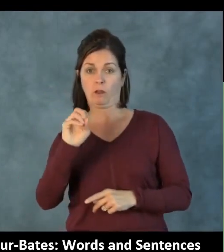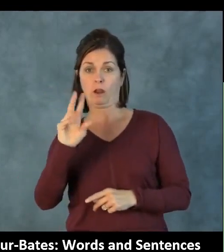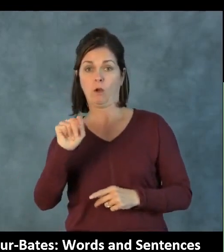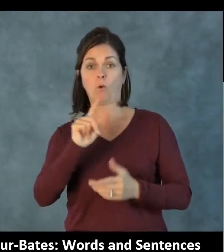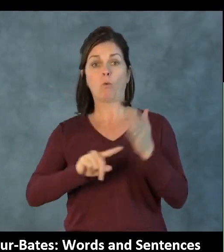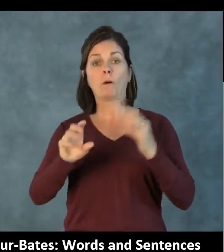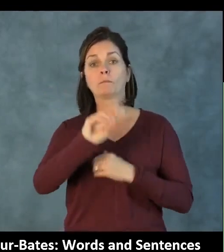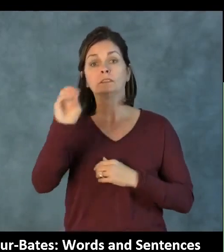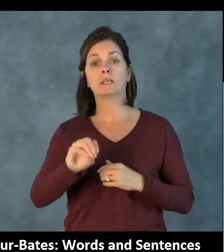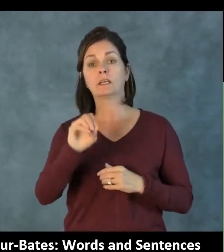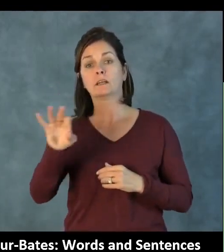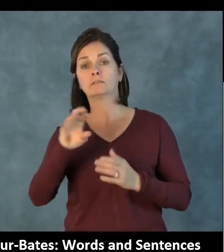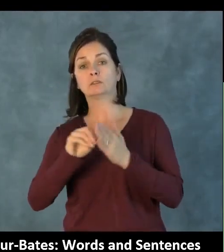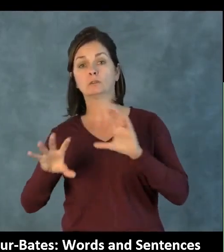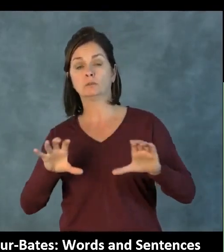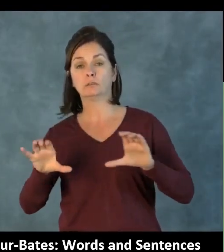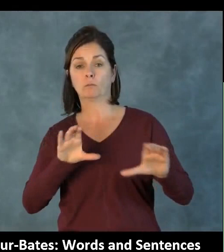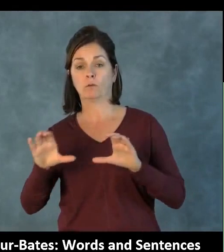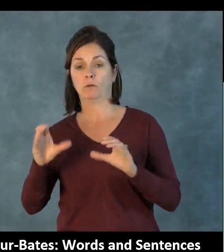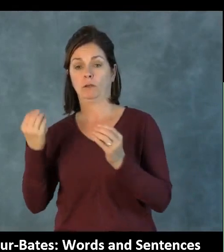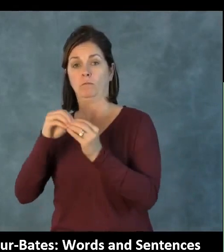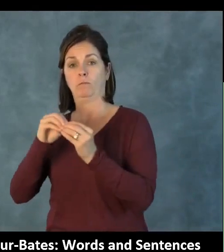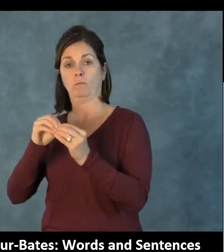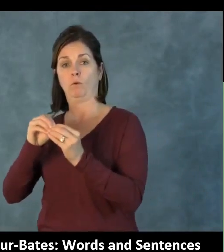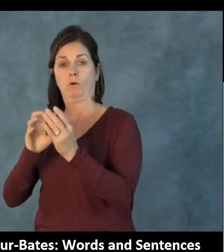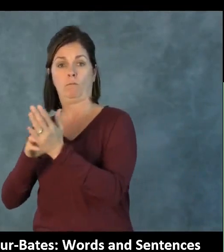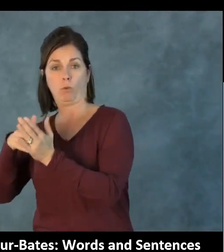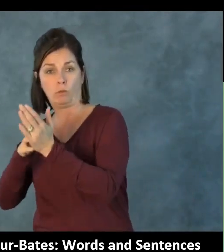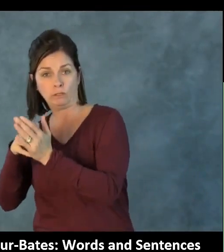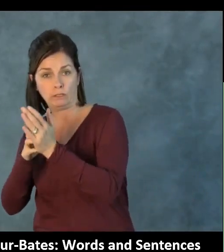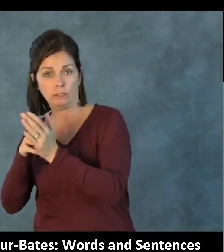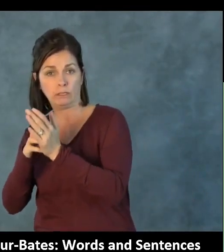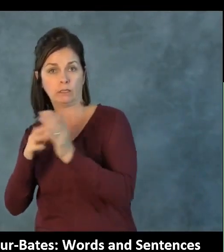you're working with, who are the same age.